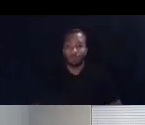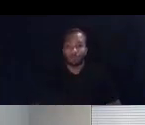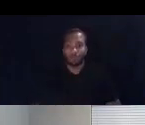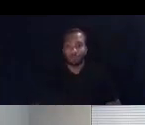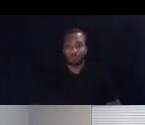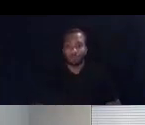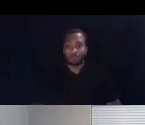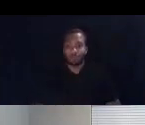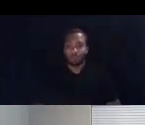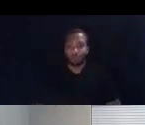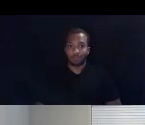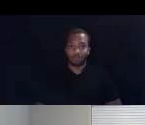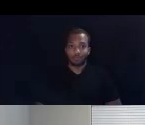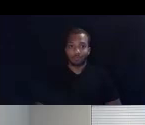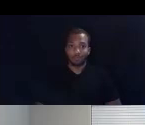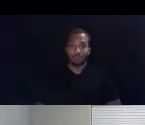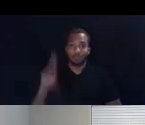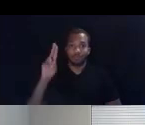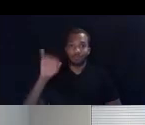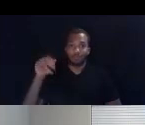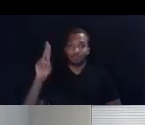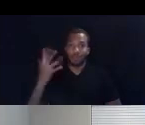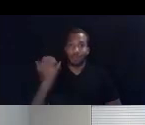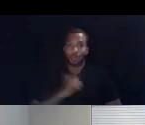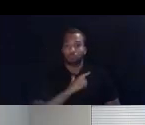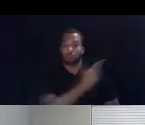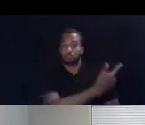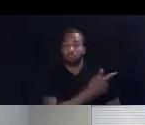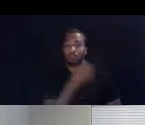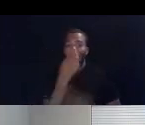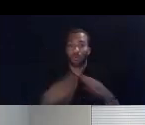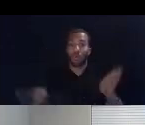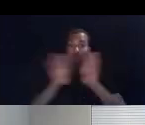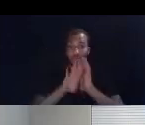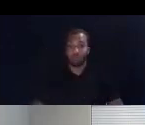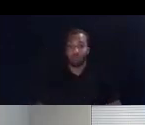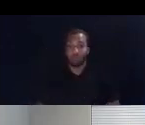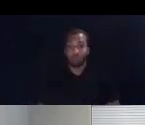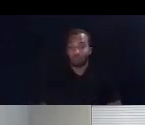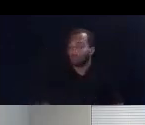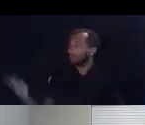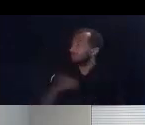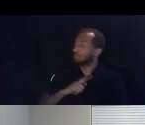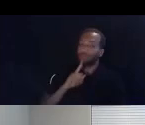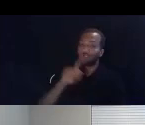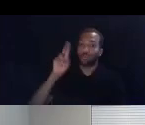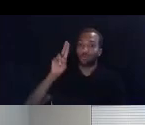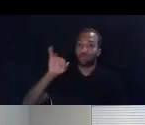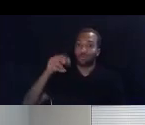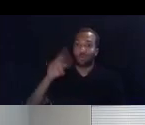Uju, I was gonna pass it back to you to finish closing. [Uju] For sure. Well I'll reiterate. Thank you everyone.